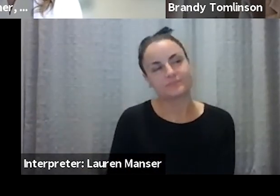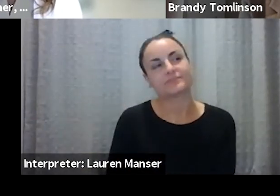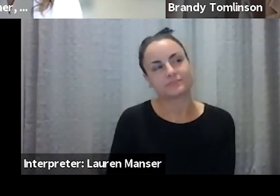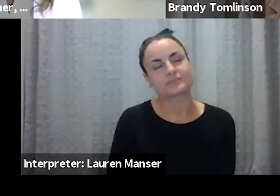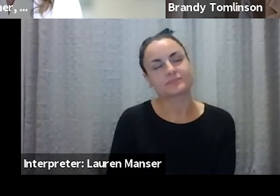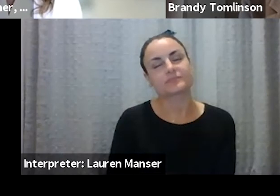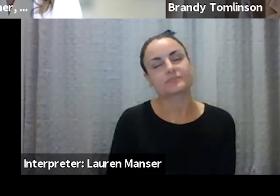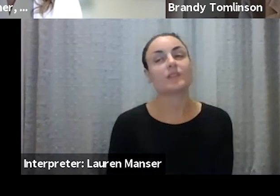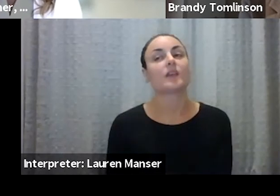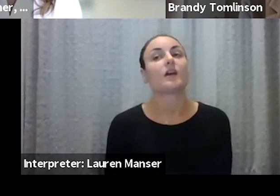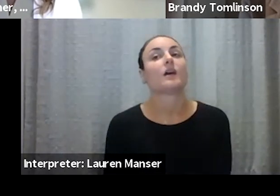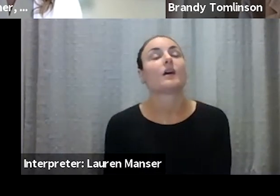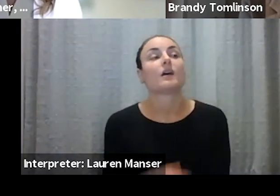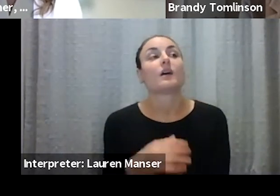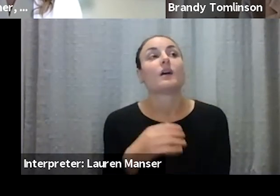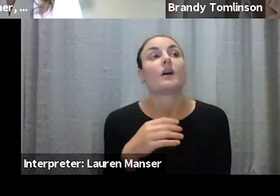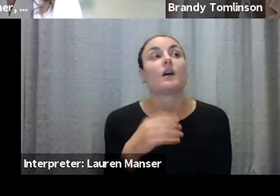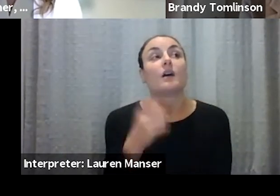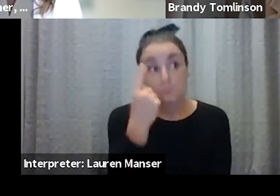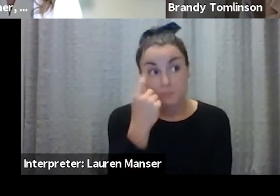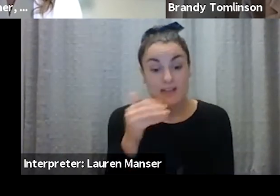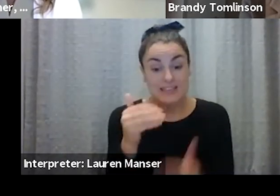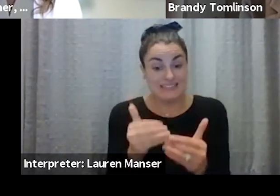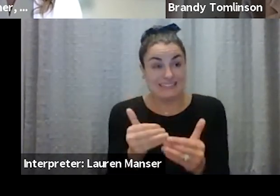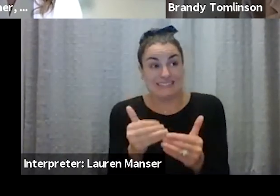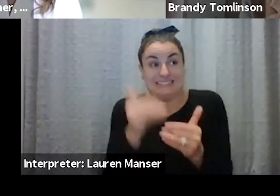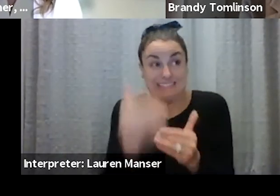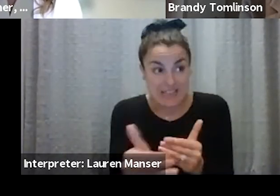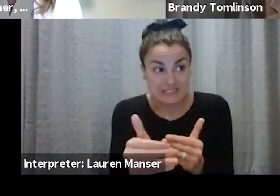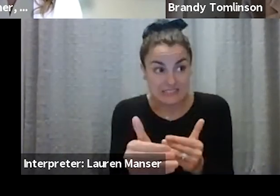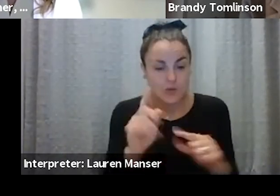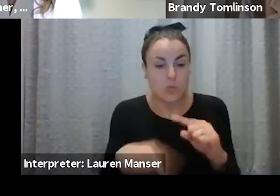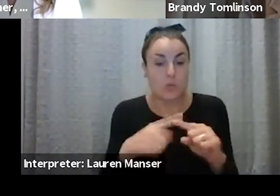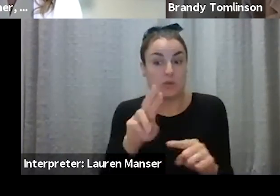as we all work towards this reopening, is gonna be figuring out how do we balance